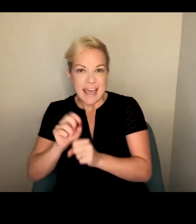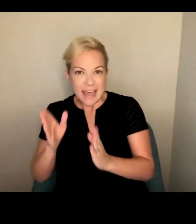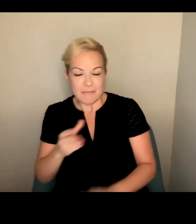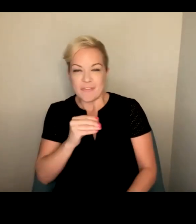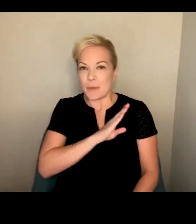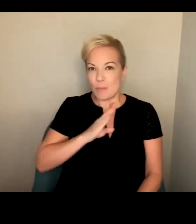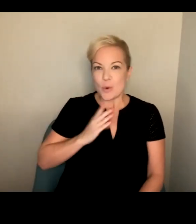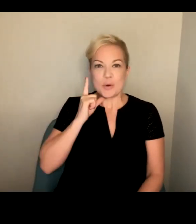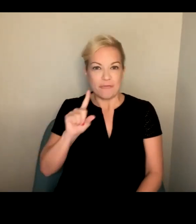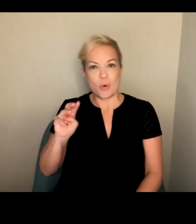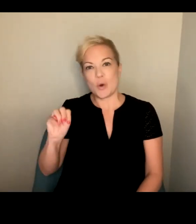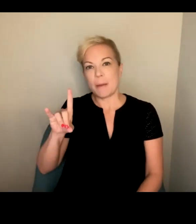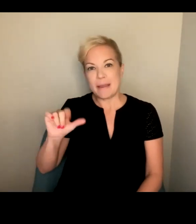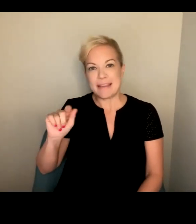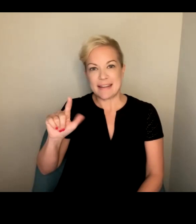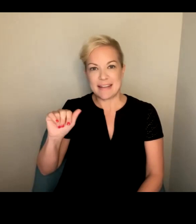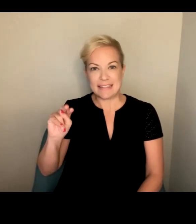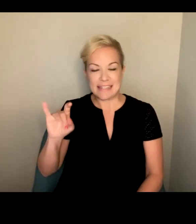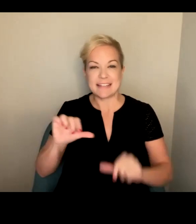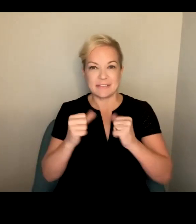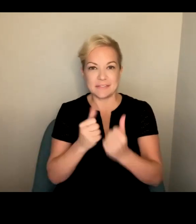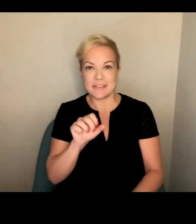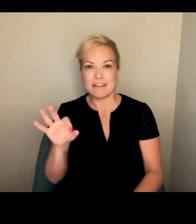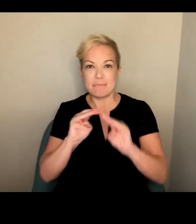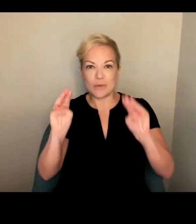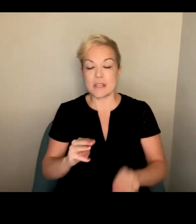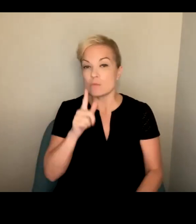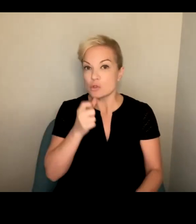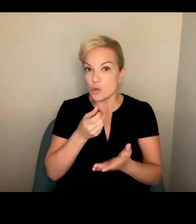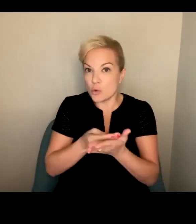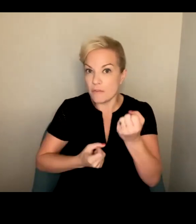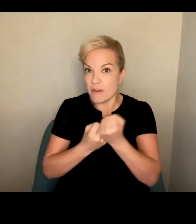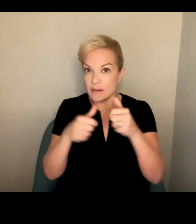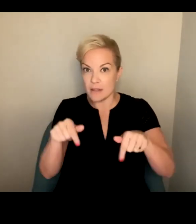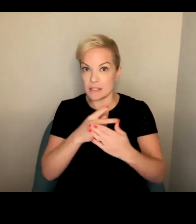I want to acknowledge that this program was funded in part by Humanities New York